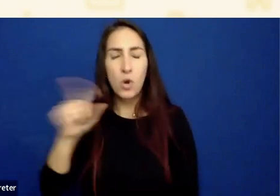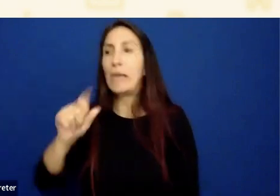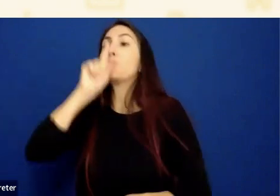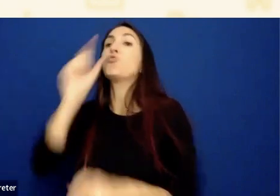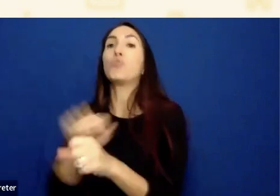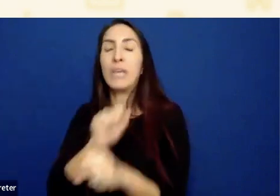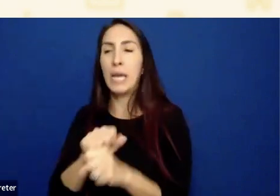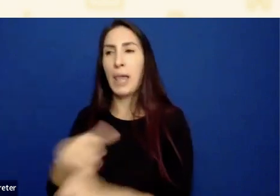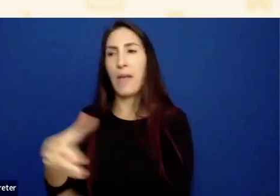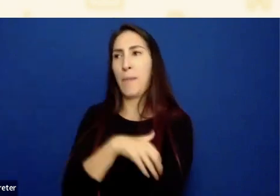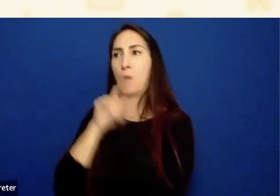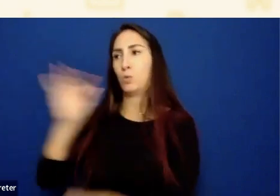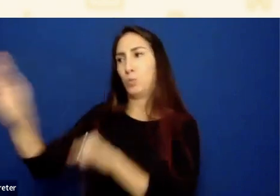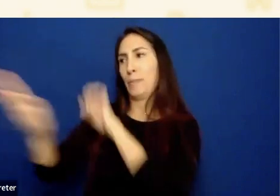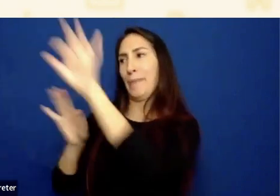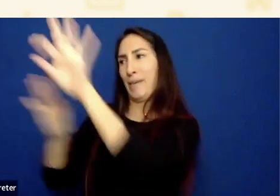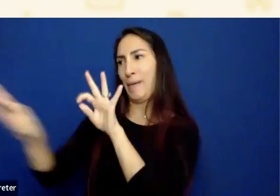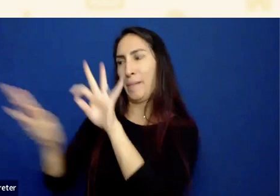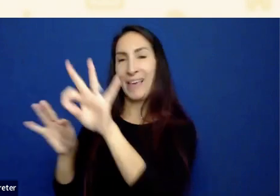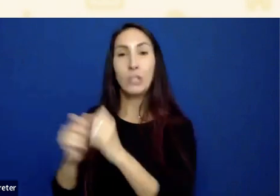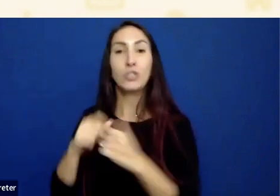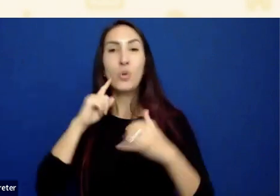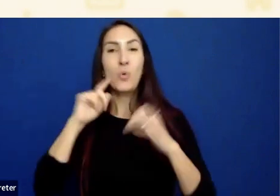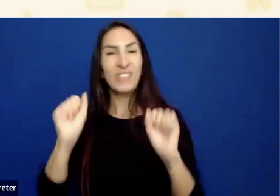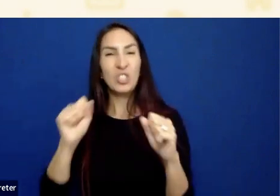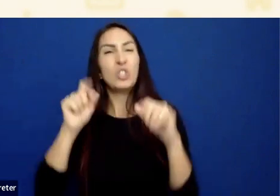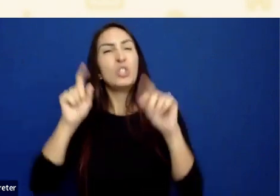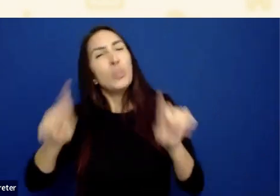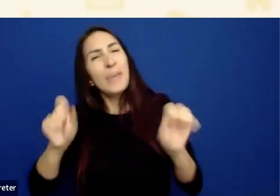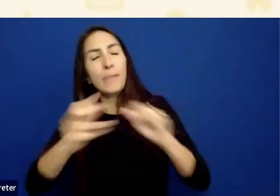which is that it should be expressible relatively easily.